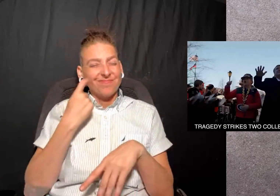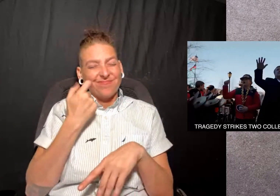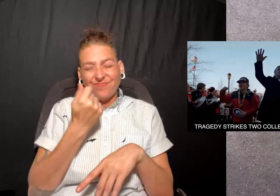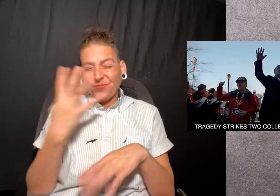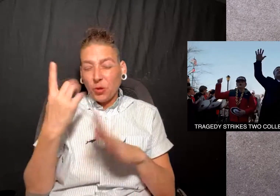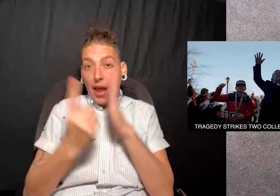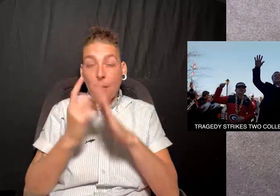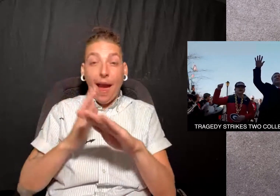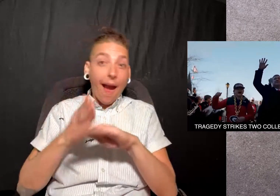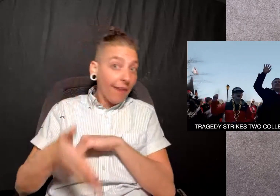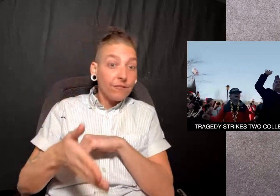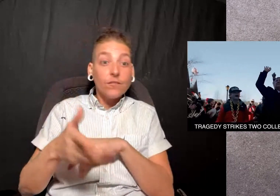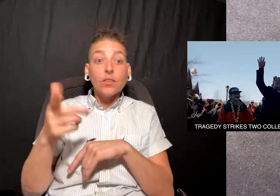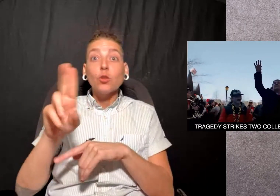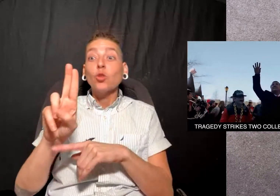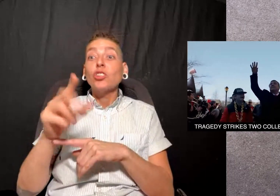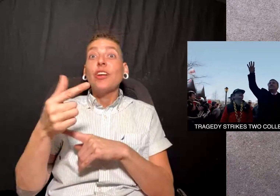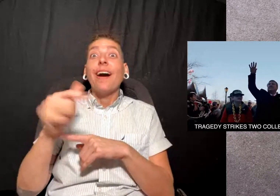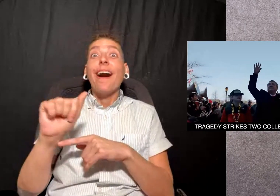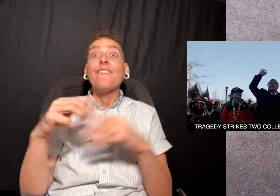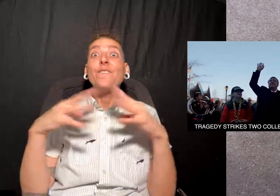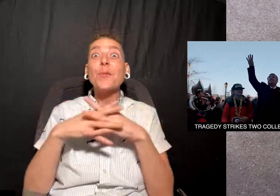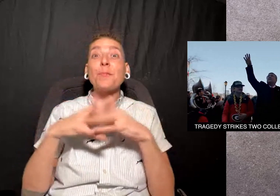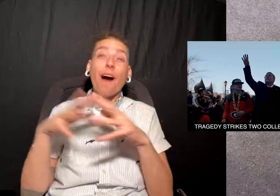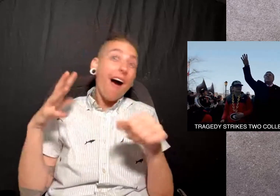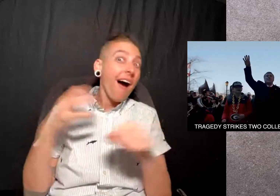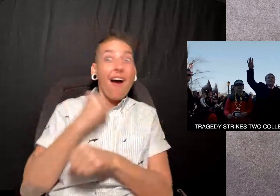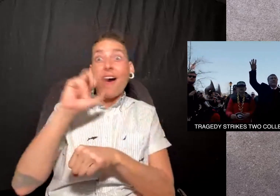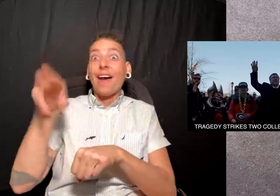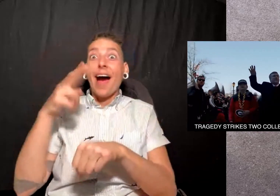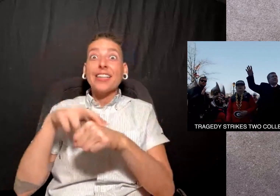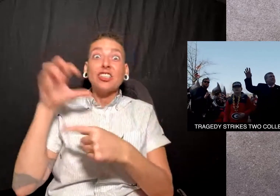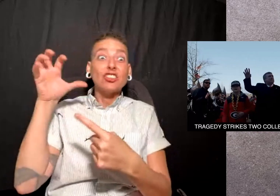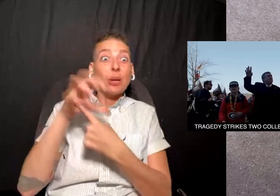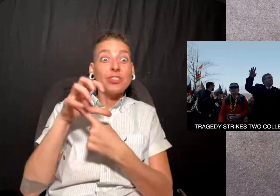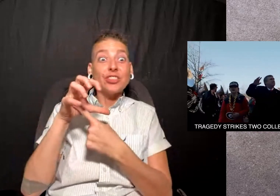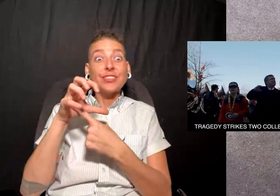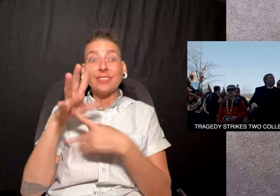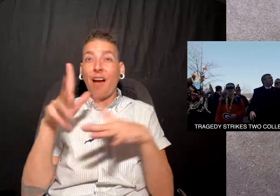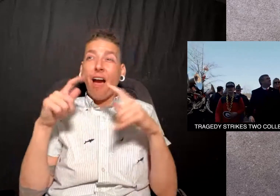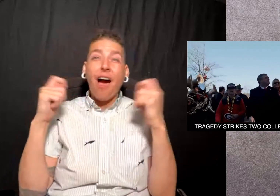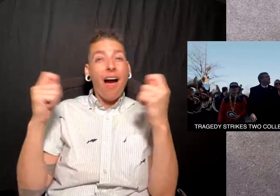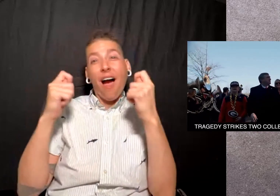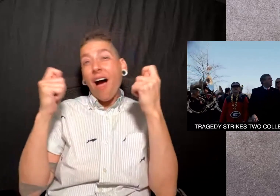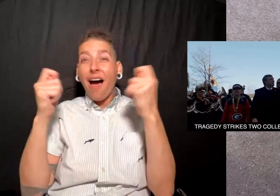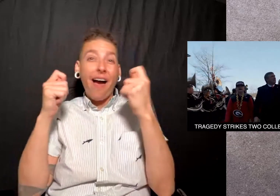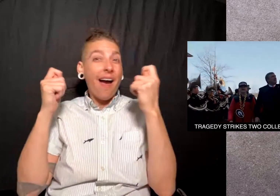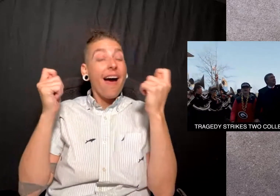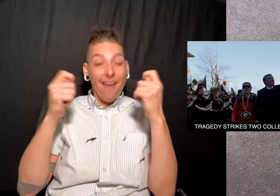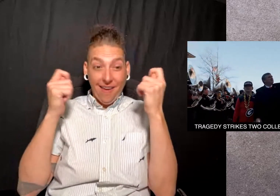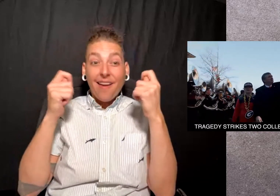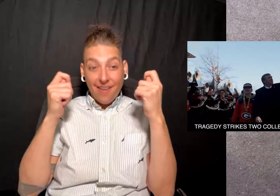hours after the University of Georgia football team celebrated its national championship win